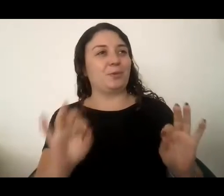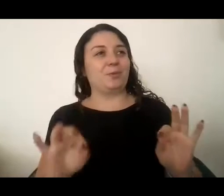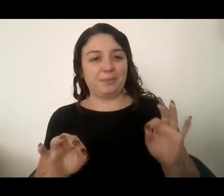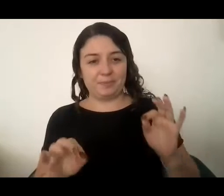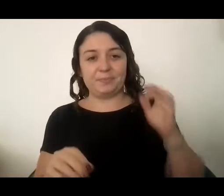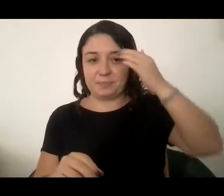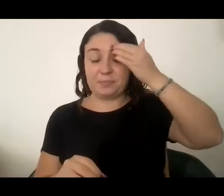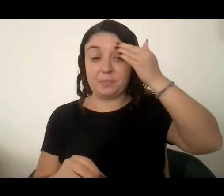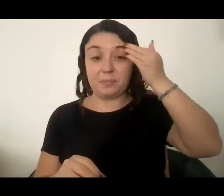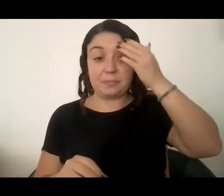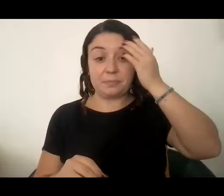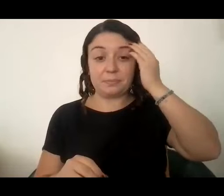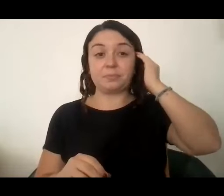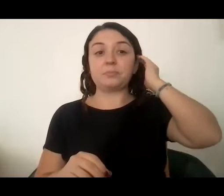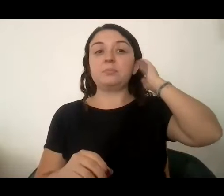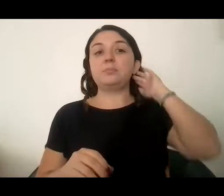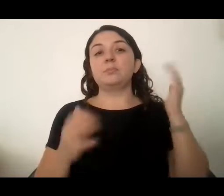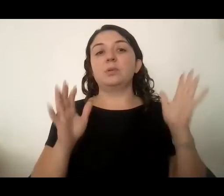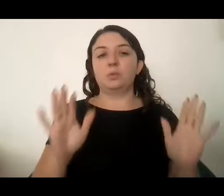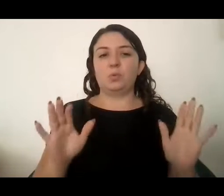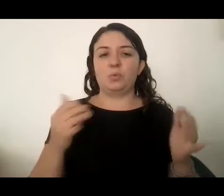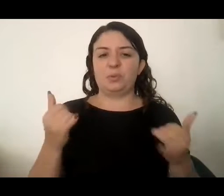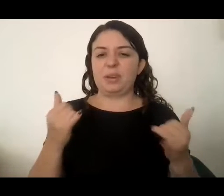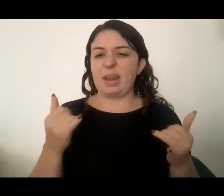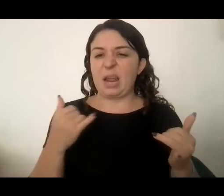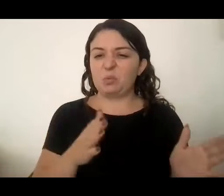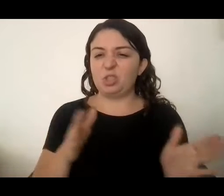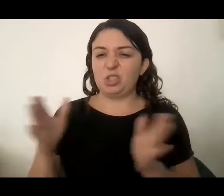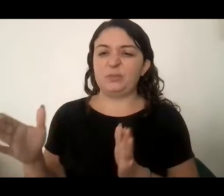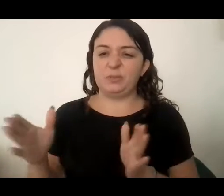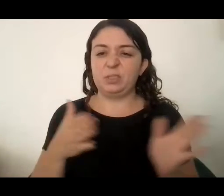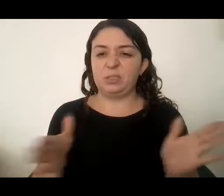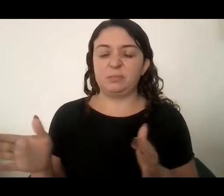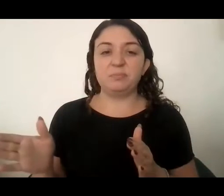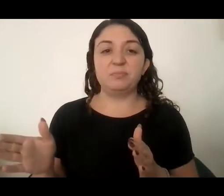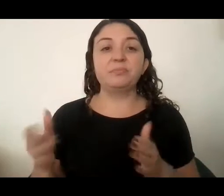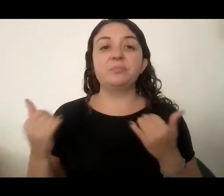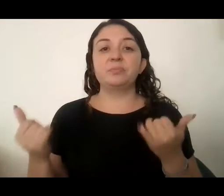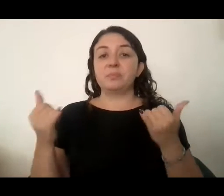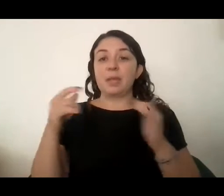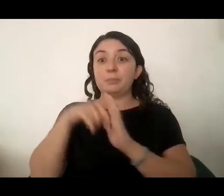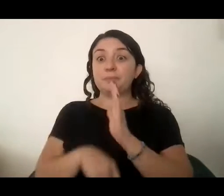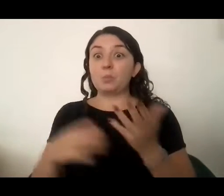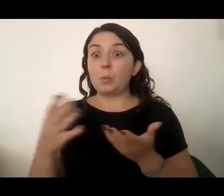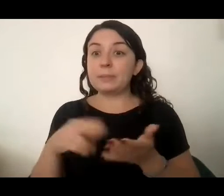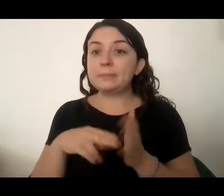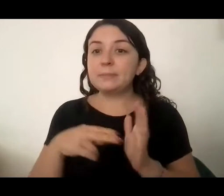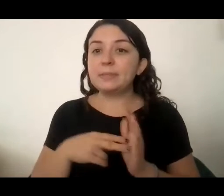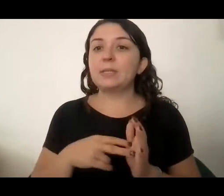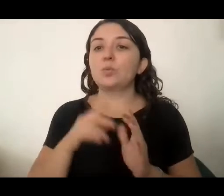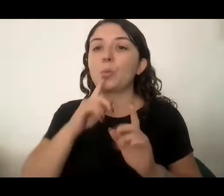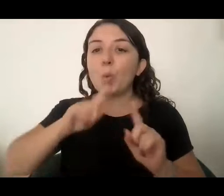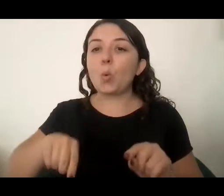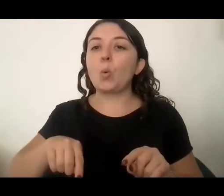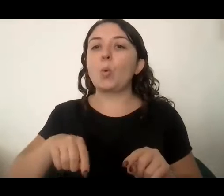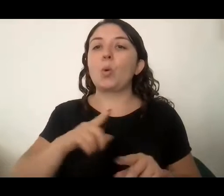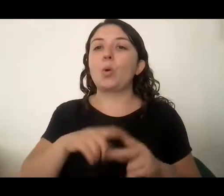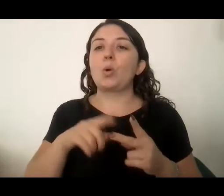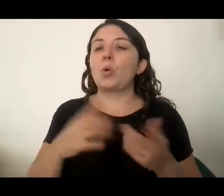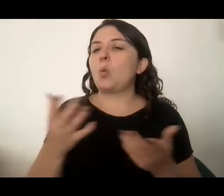let's shift, and let's dig into what it means to report, what you need to report for the sake of